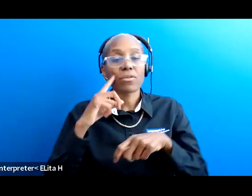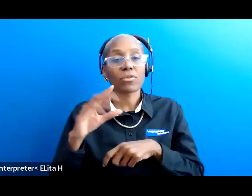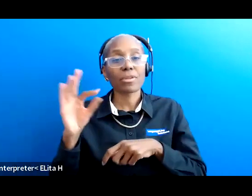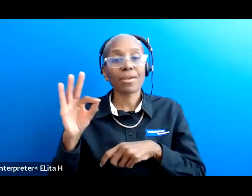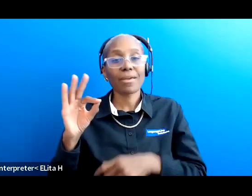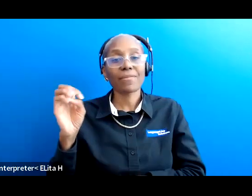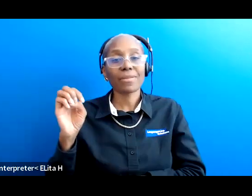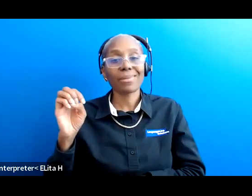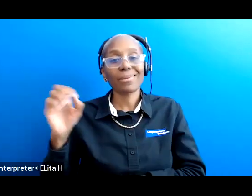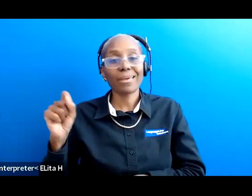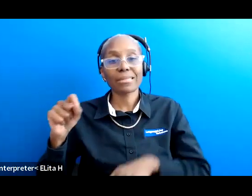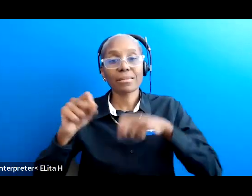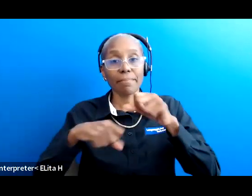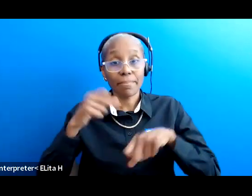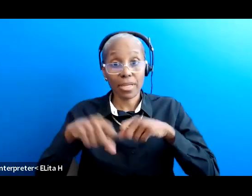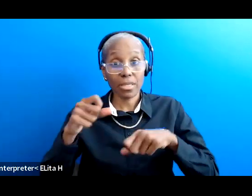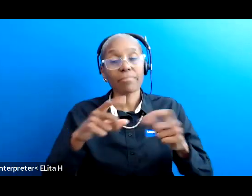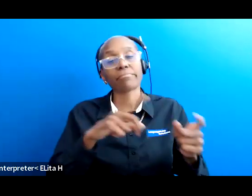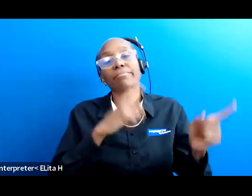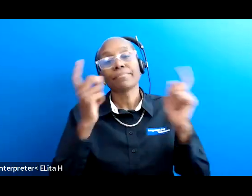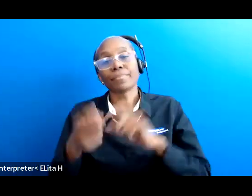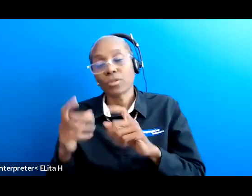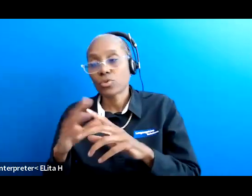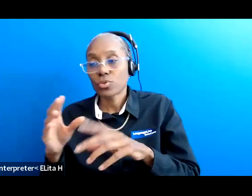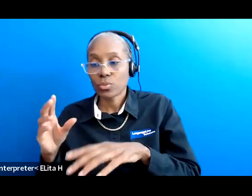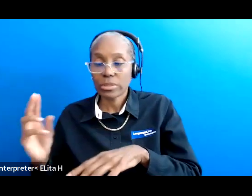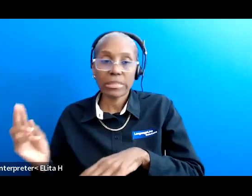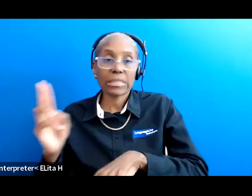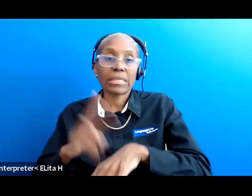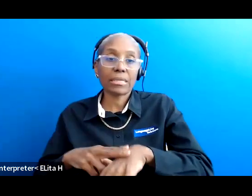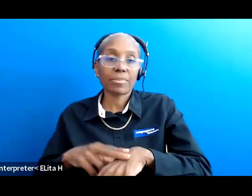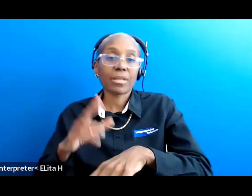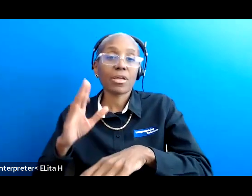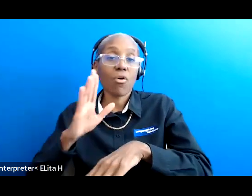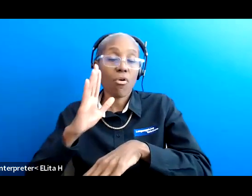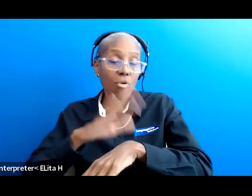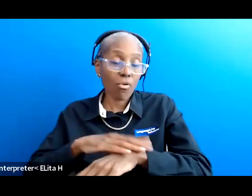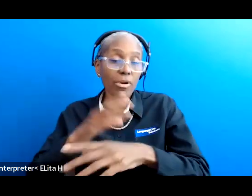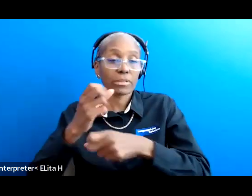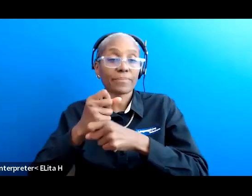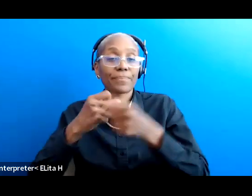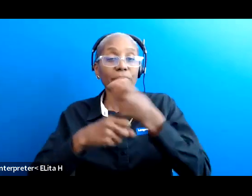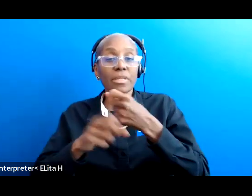That evolved into developing implants that would go right onto the spine and those are still being worked on.